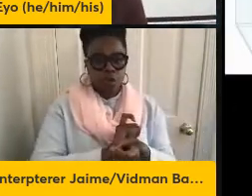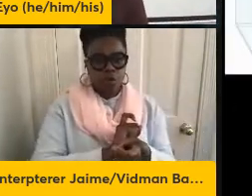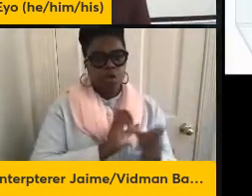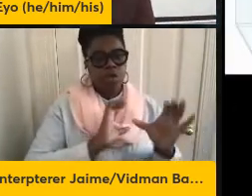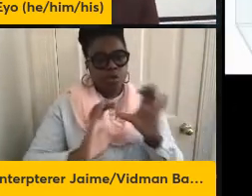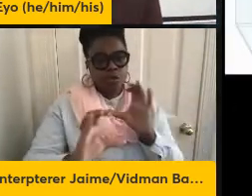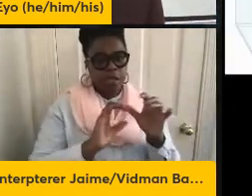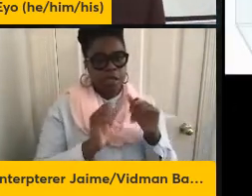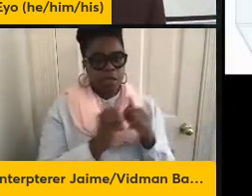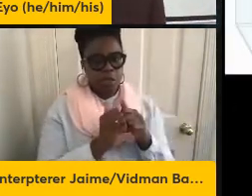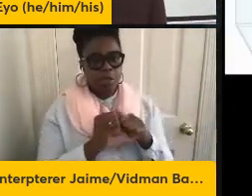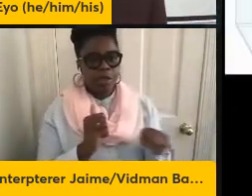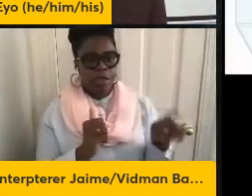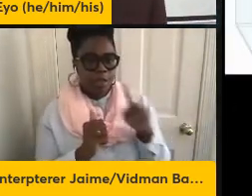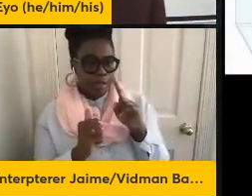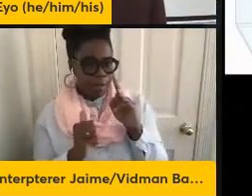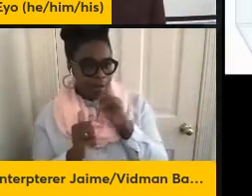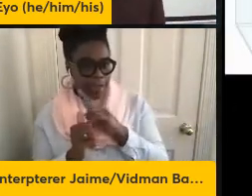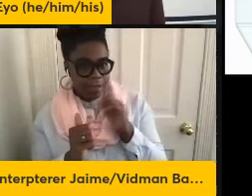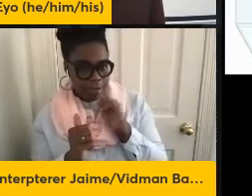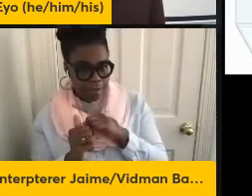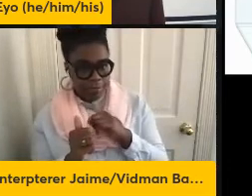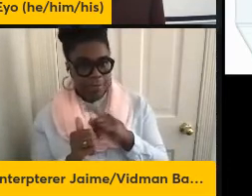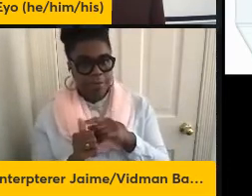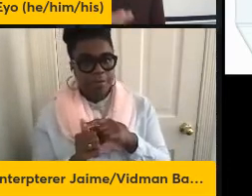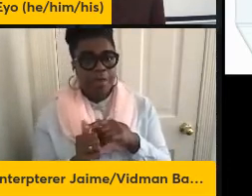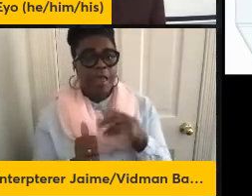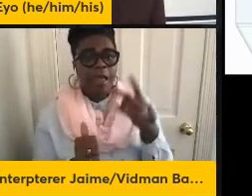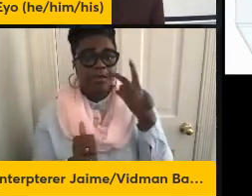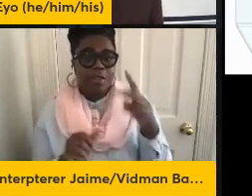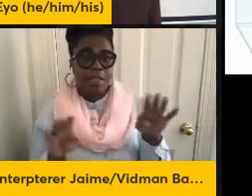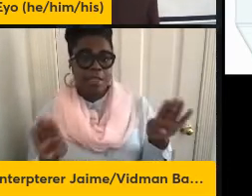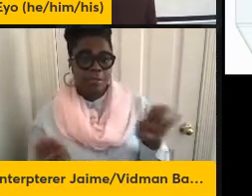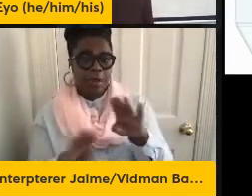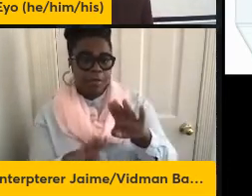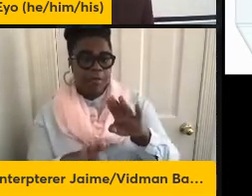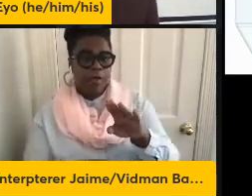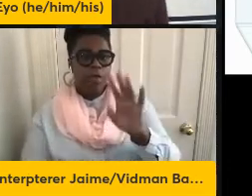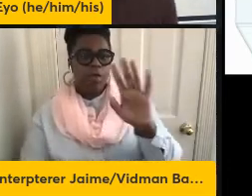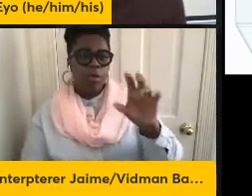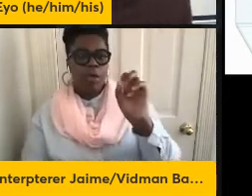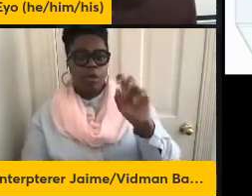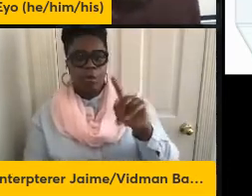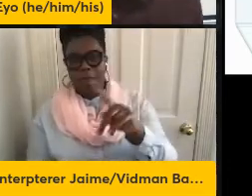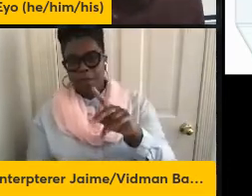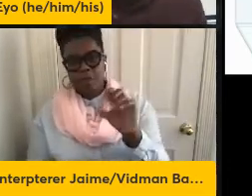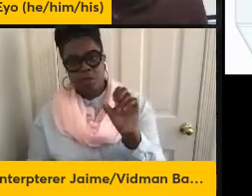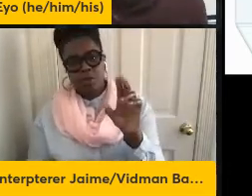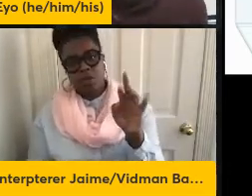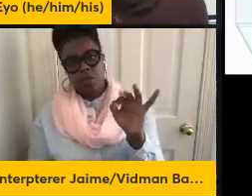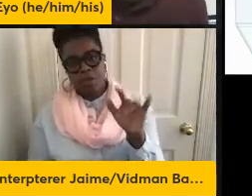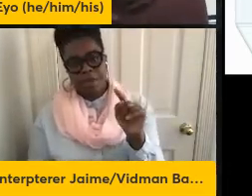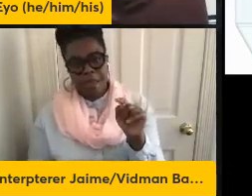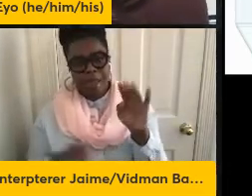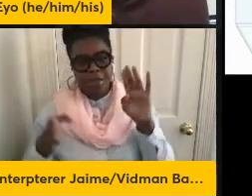Went back to to having seen these behaviors, we now again, go to the circuit, and try to narrow regions of the brain that are